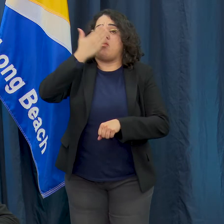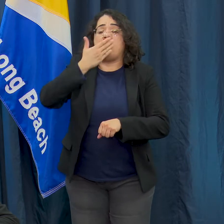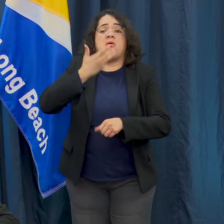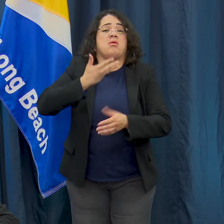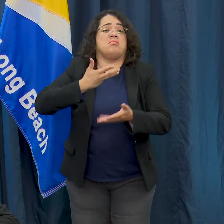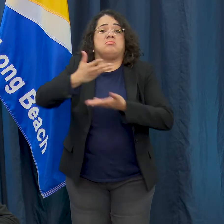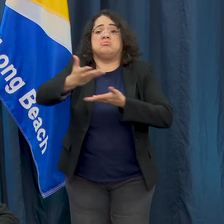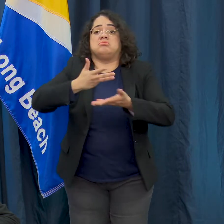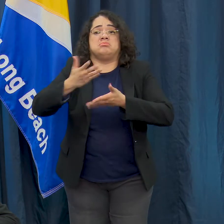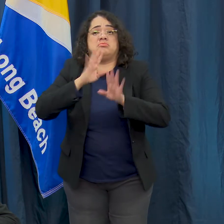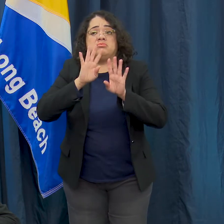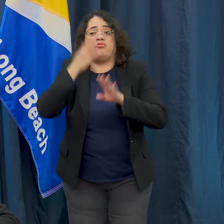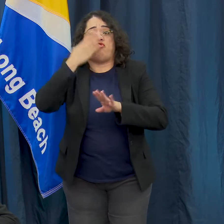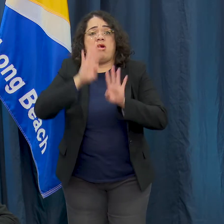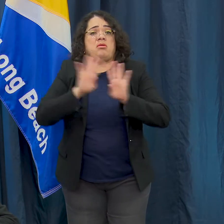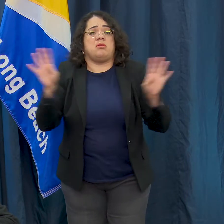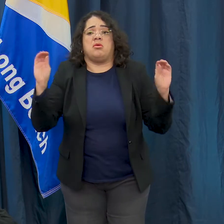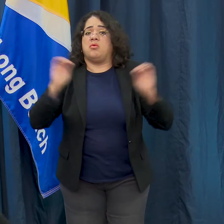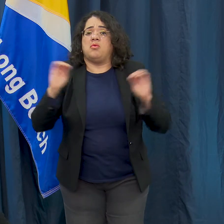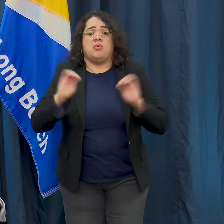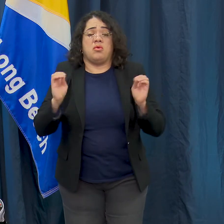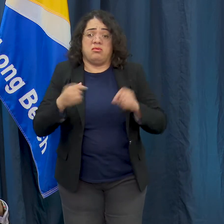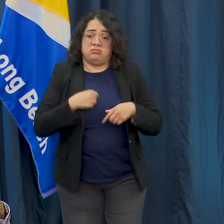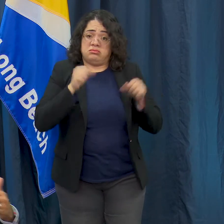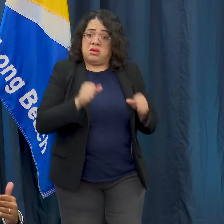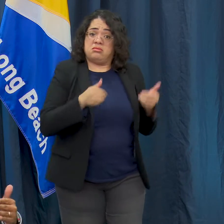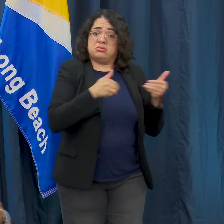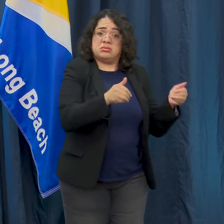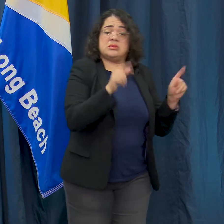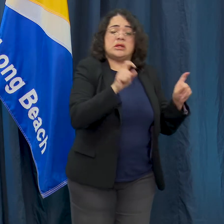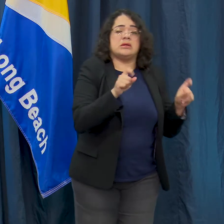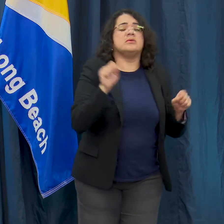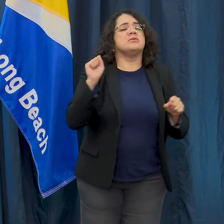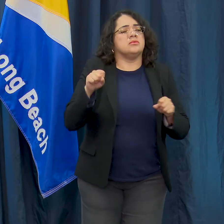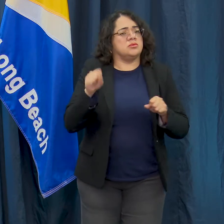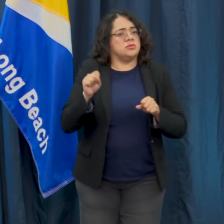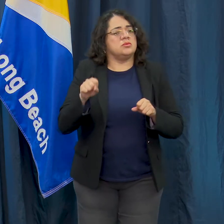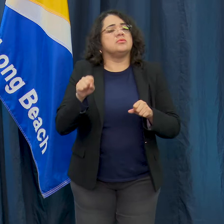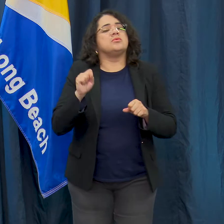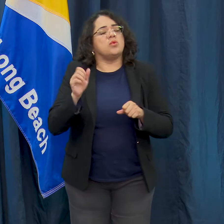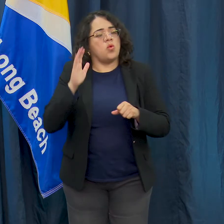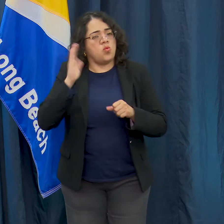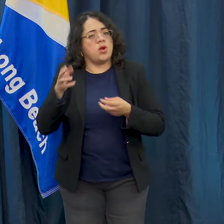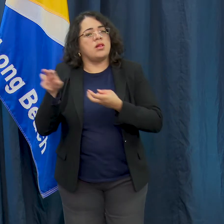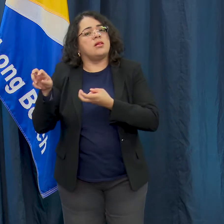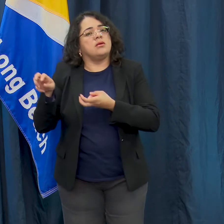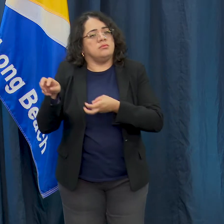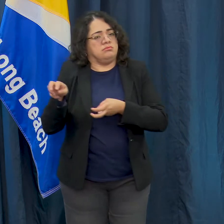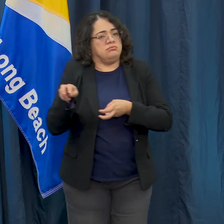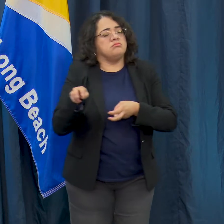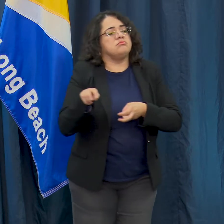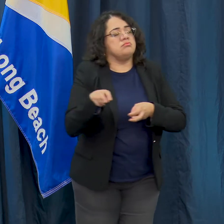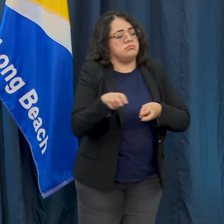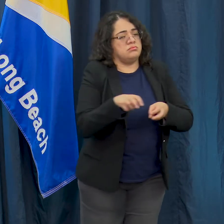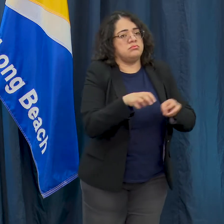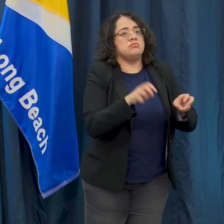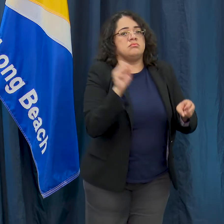both know the answer to that which is yes. That's where we're right now headed. The interesting thing is we are essentially close to capacity